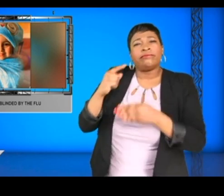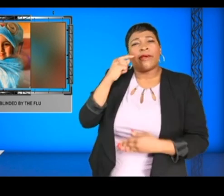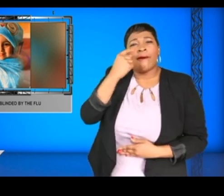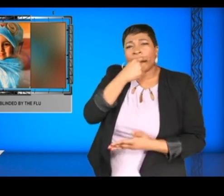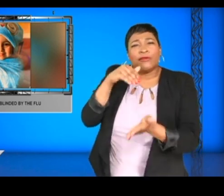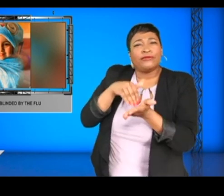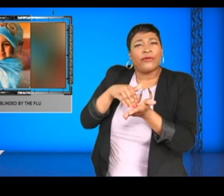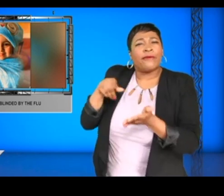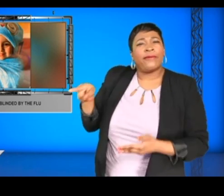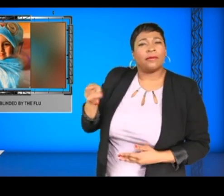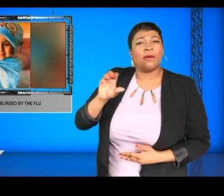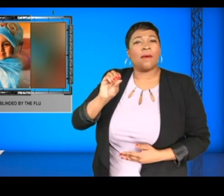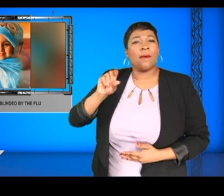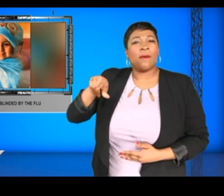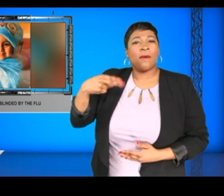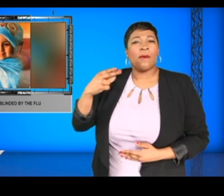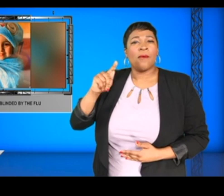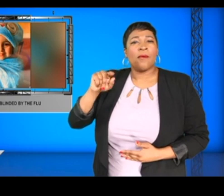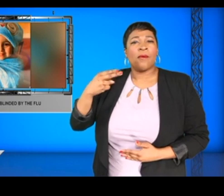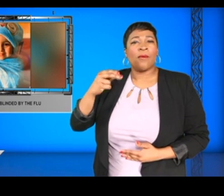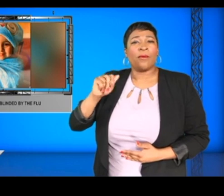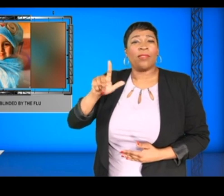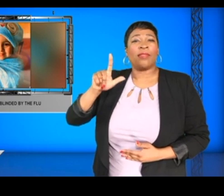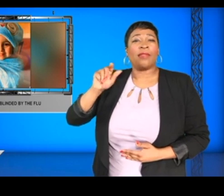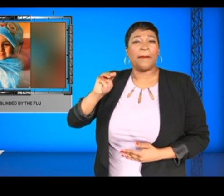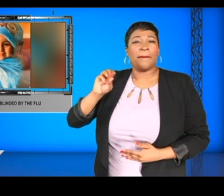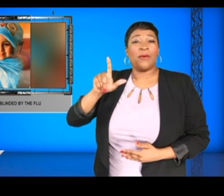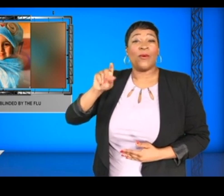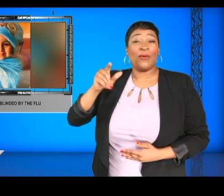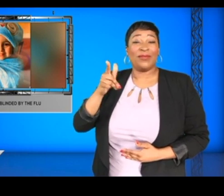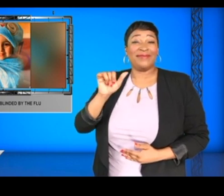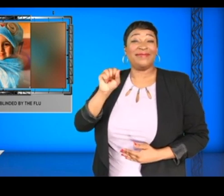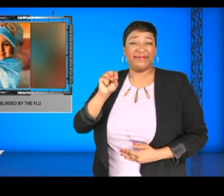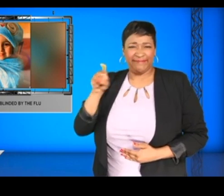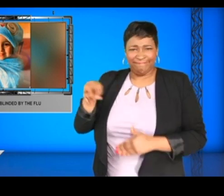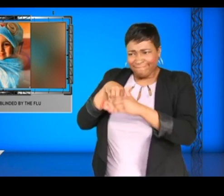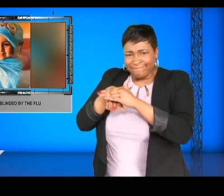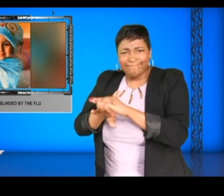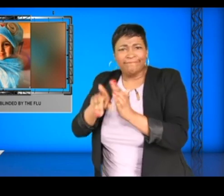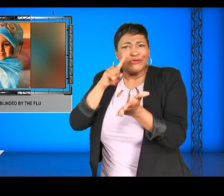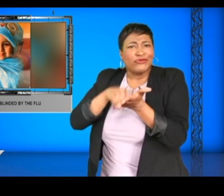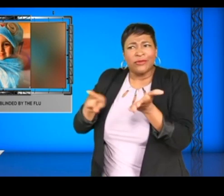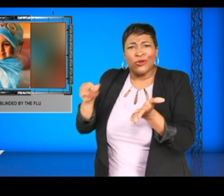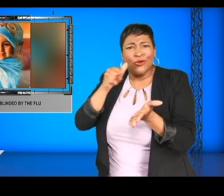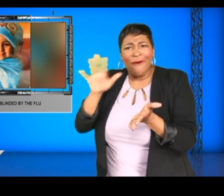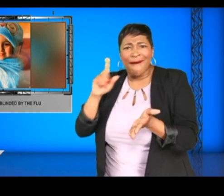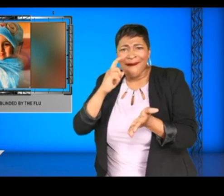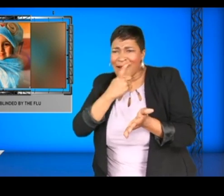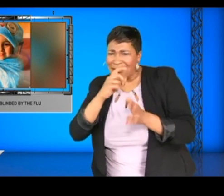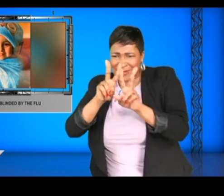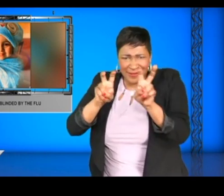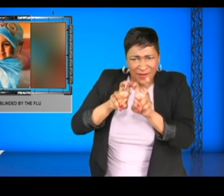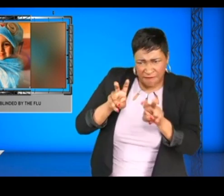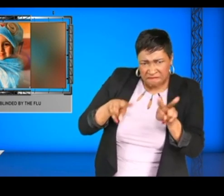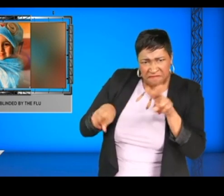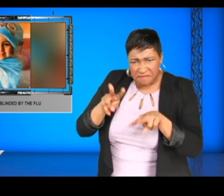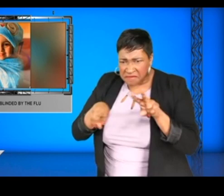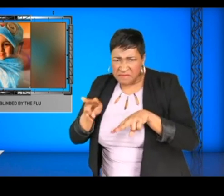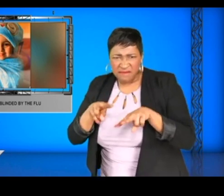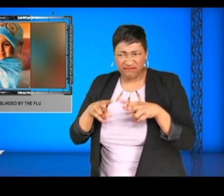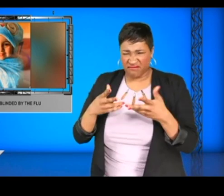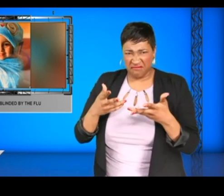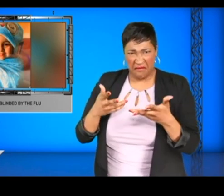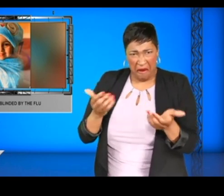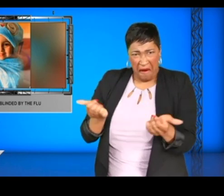An ophthalmologist came in and examined Jade's eyes.